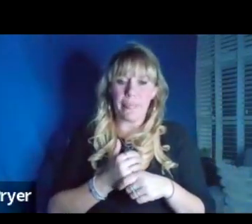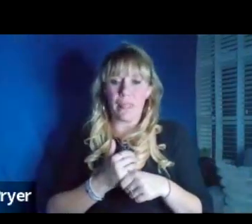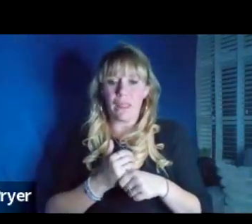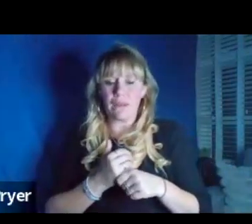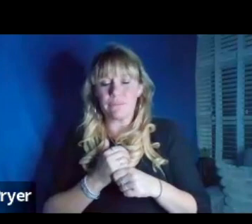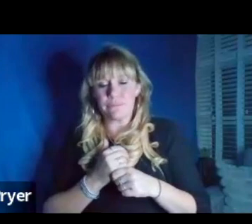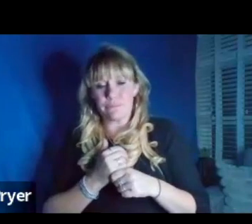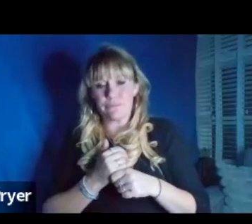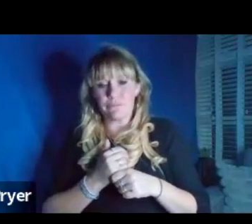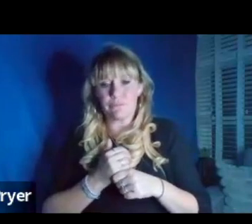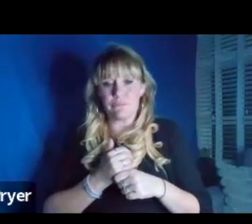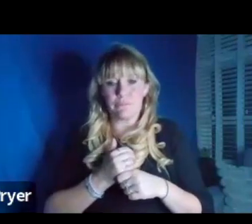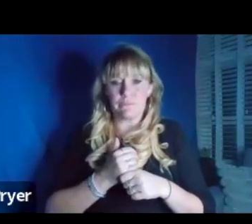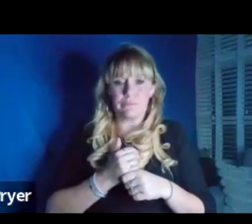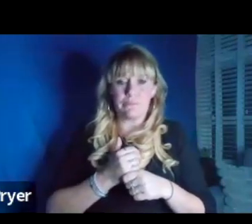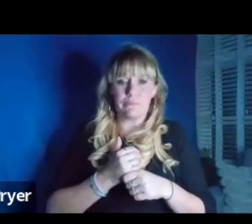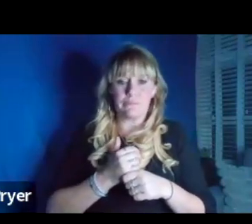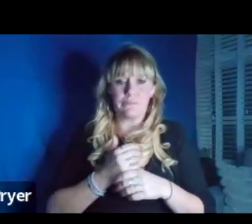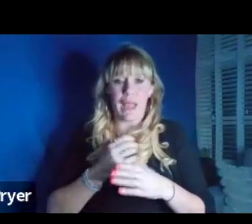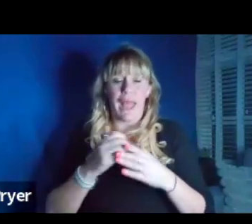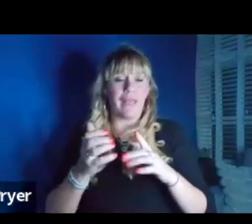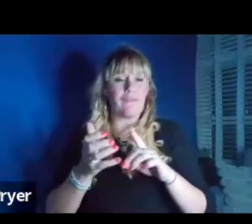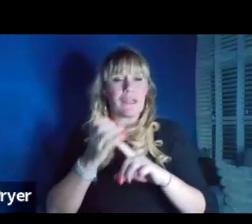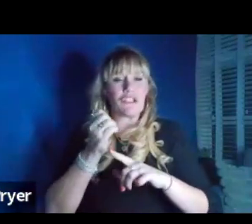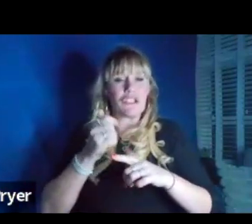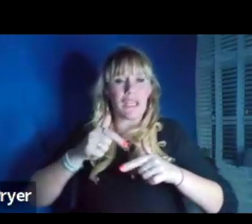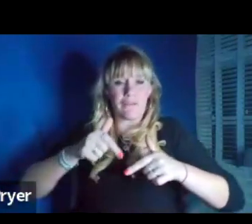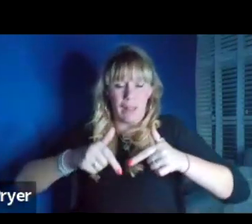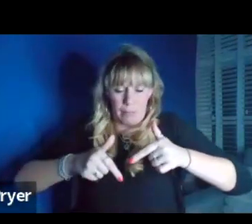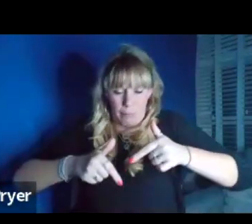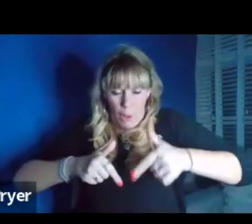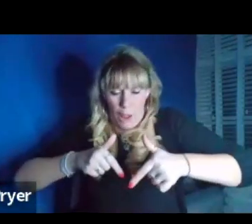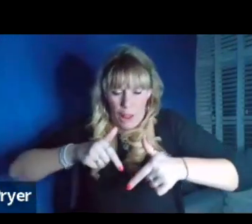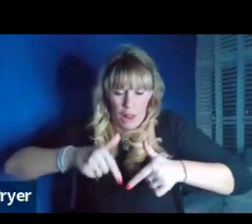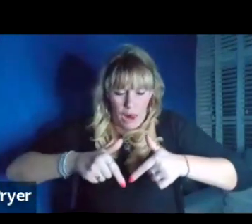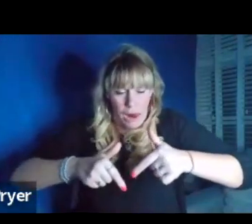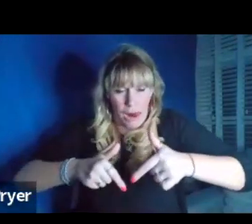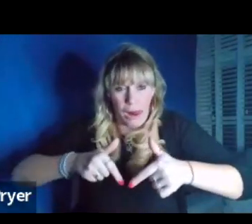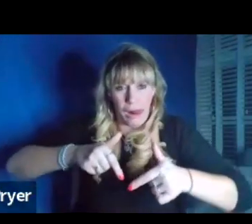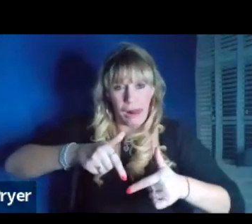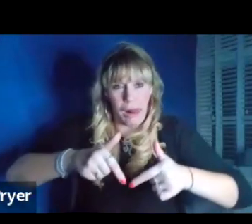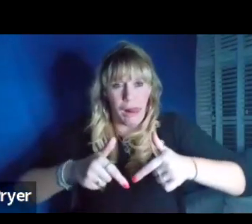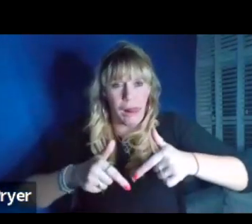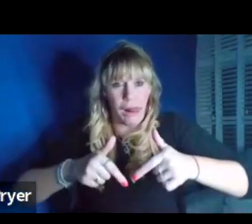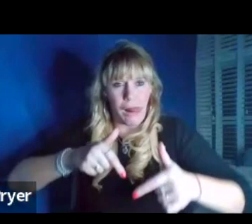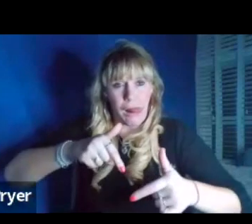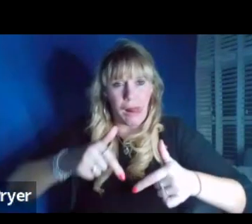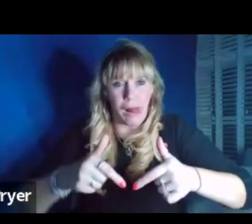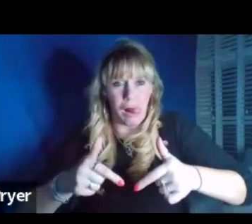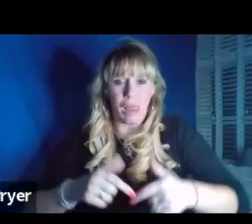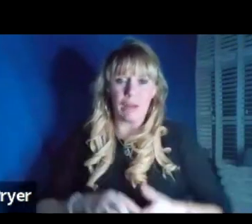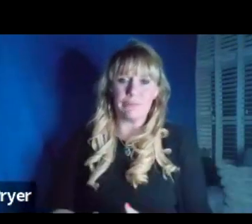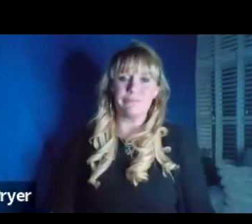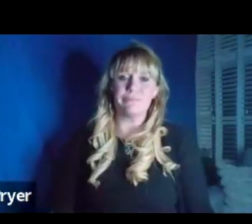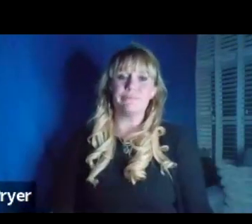I even accomplished a bow legged walk